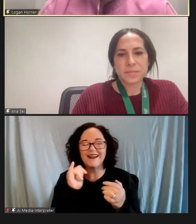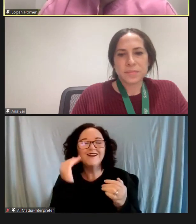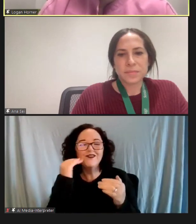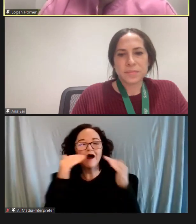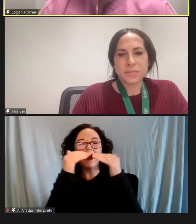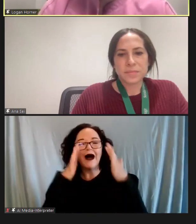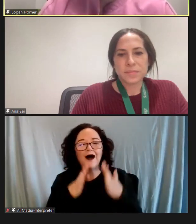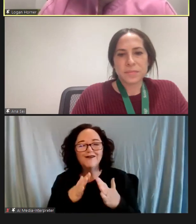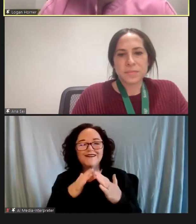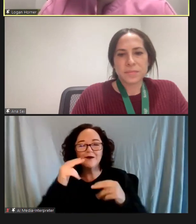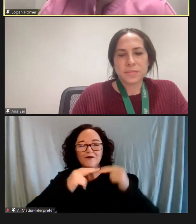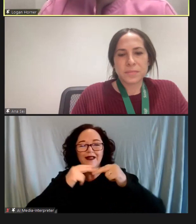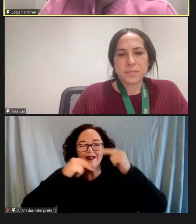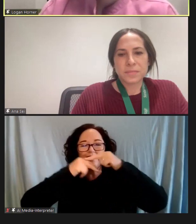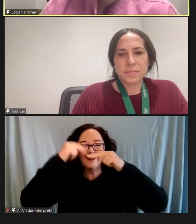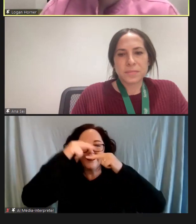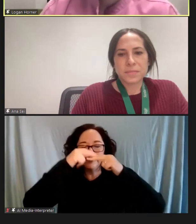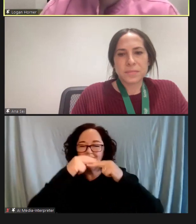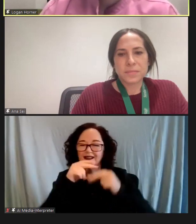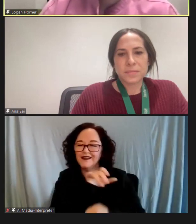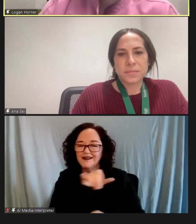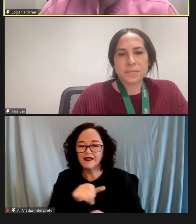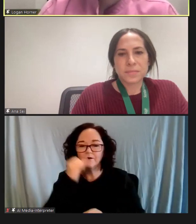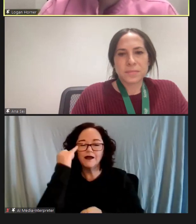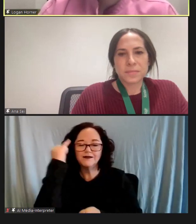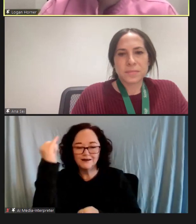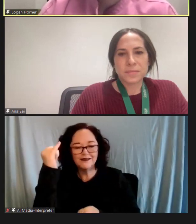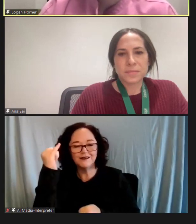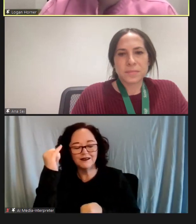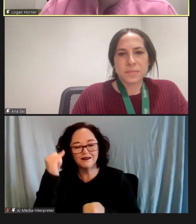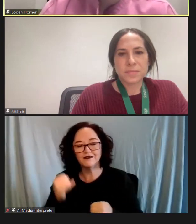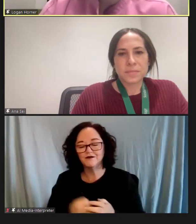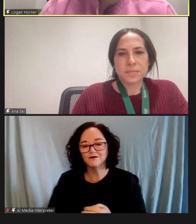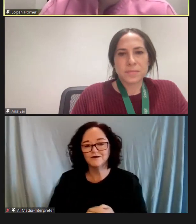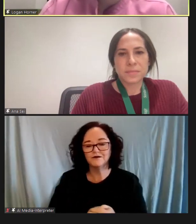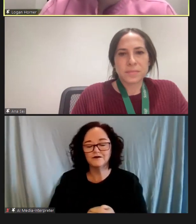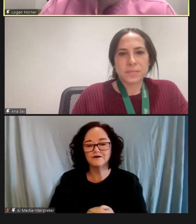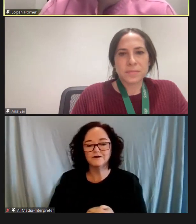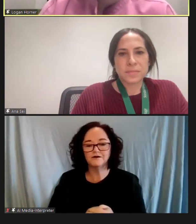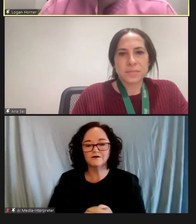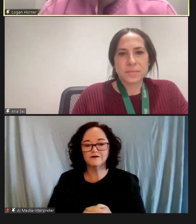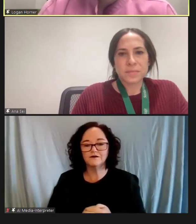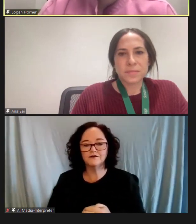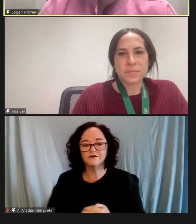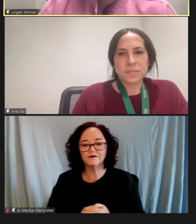which is really important for these